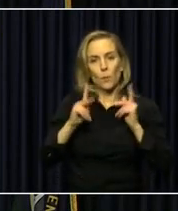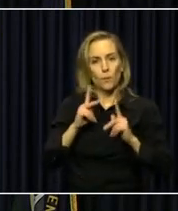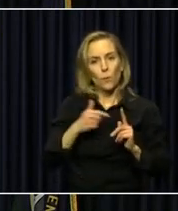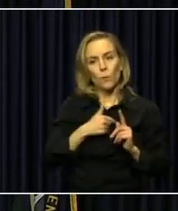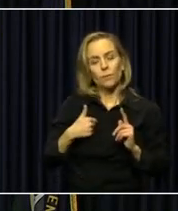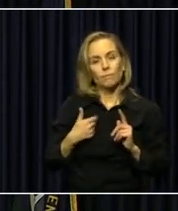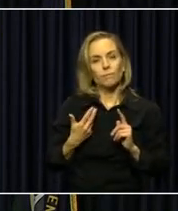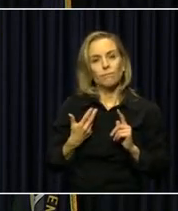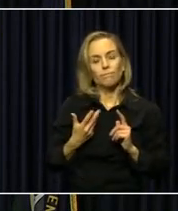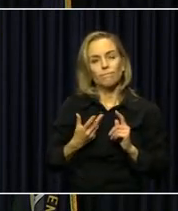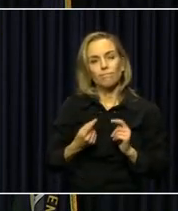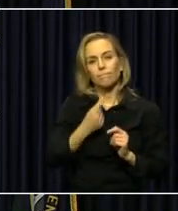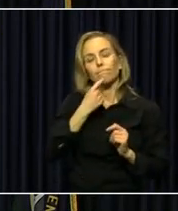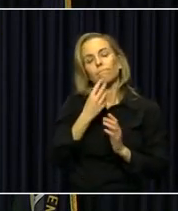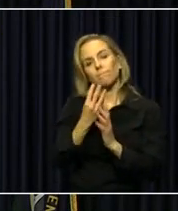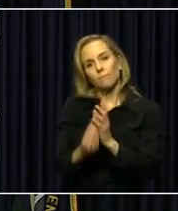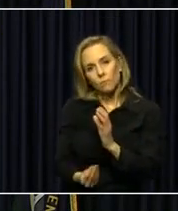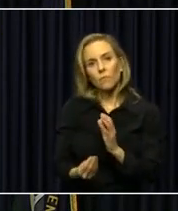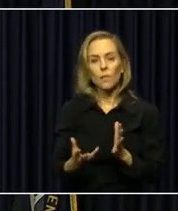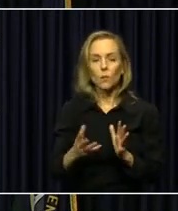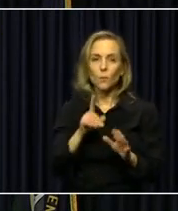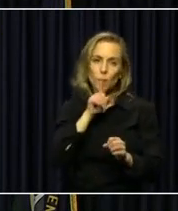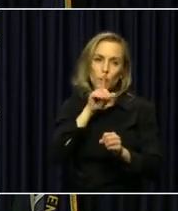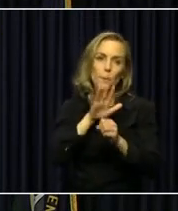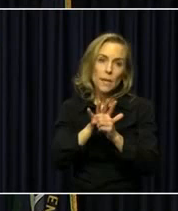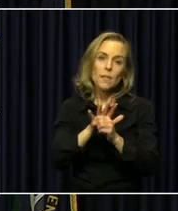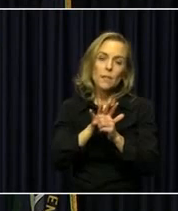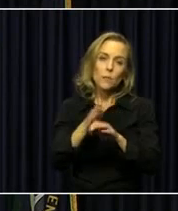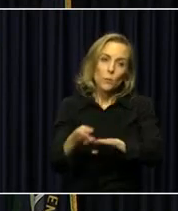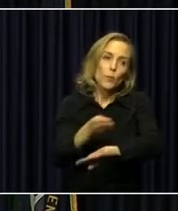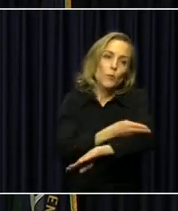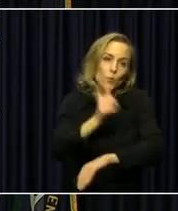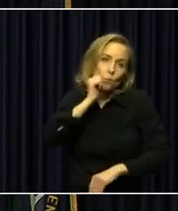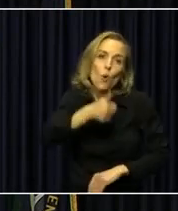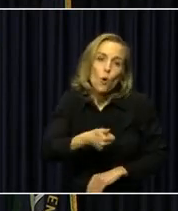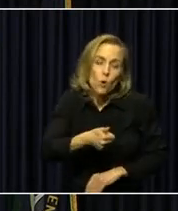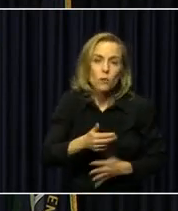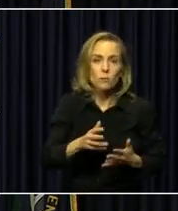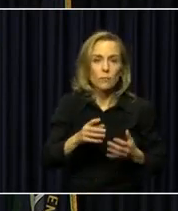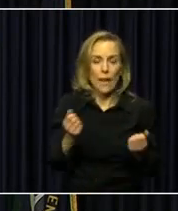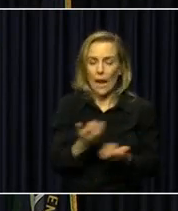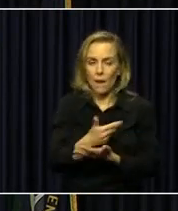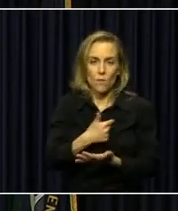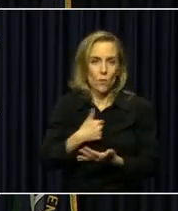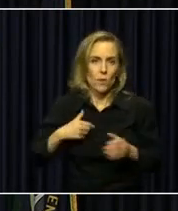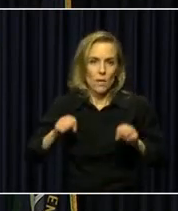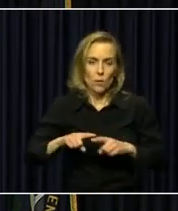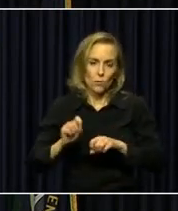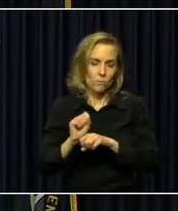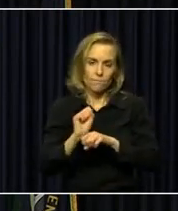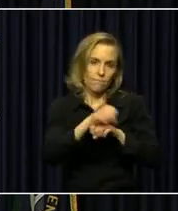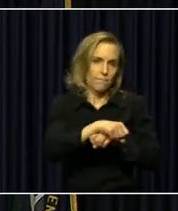.84% IS IS A SHAN. AND ON ETHNICITY, 82%, WHICH WE